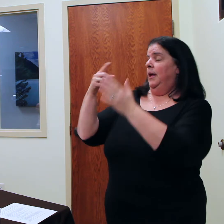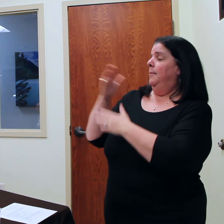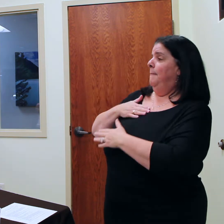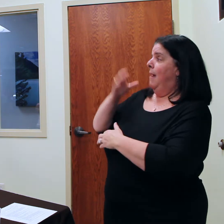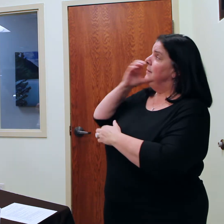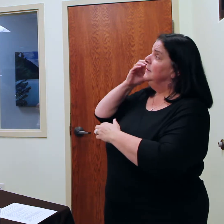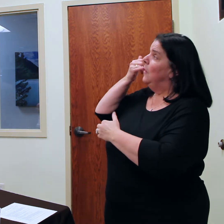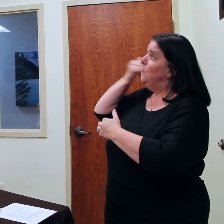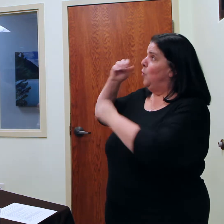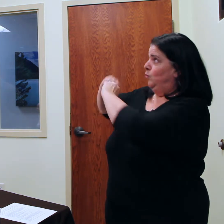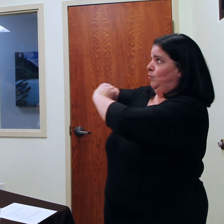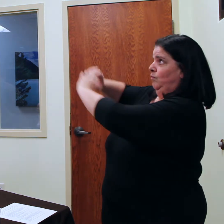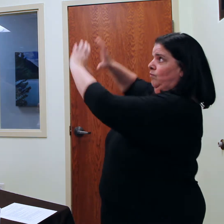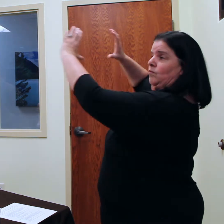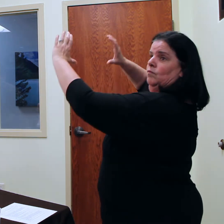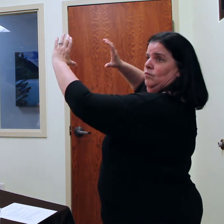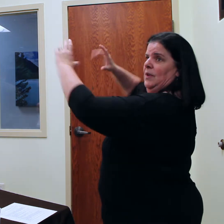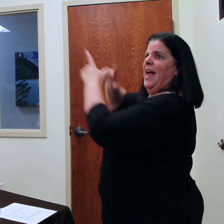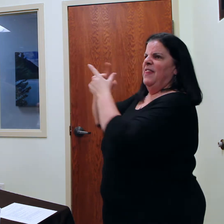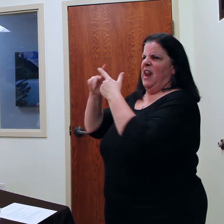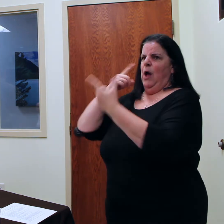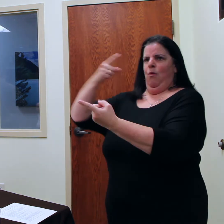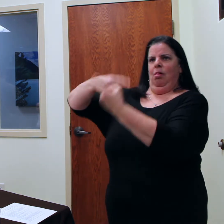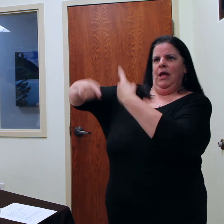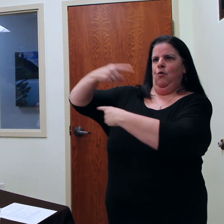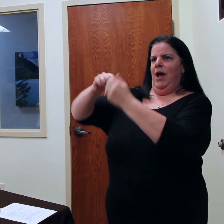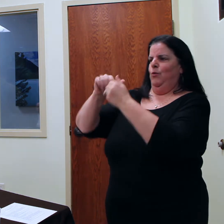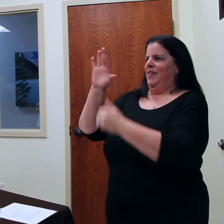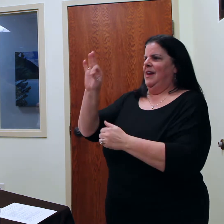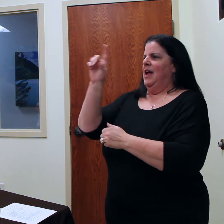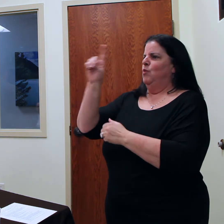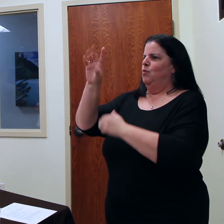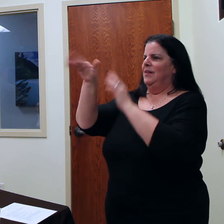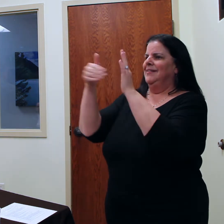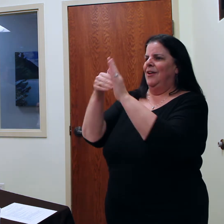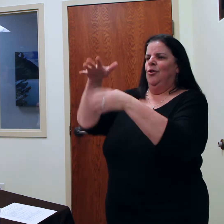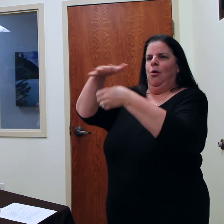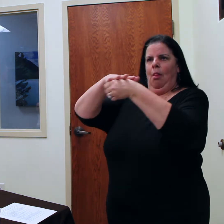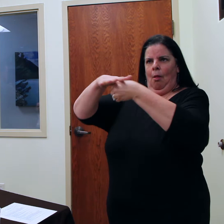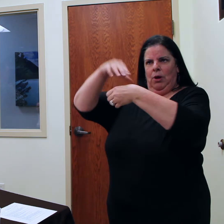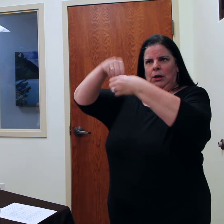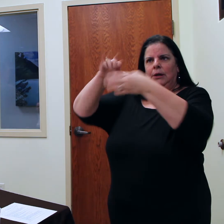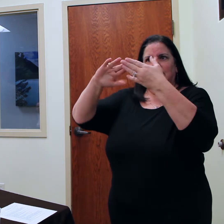and I'm going to interact with the 911 center that's located downtown in Colorado Springs.